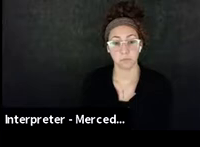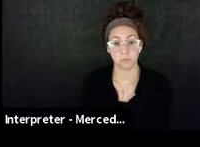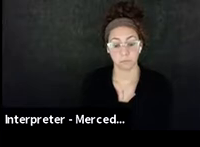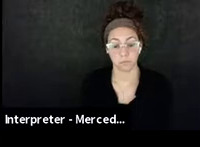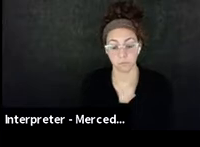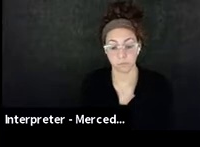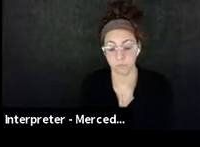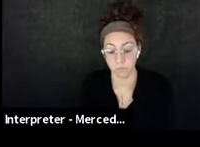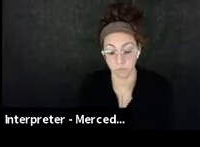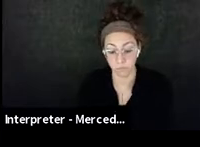maria.rodriguez: And I think that's it.